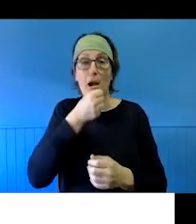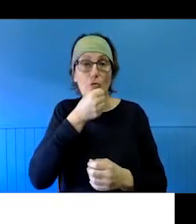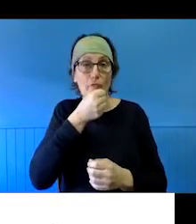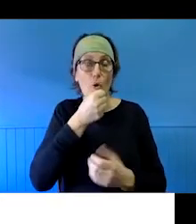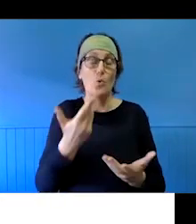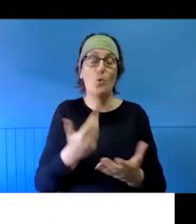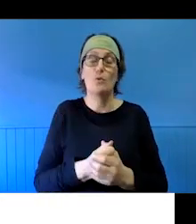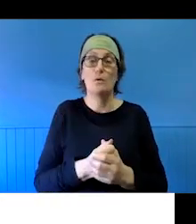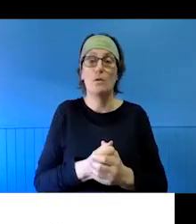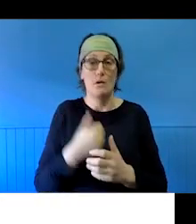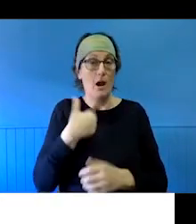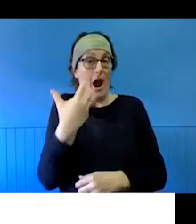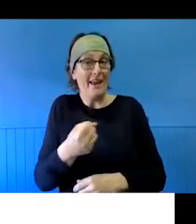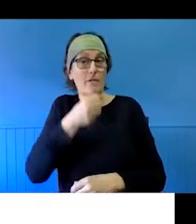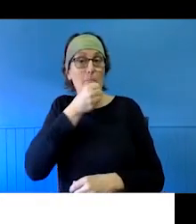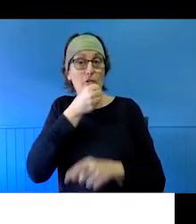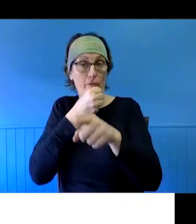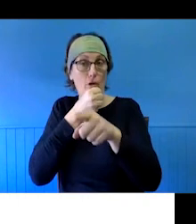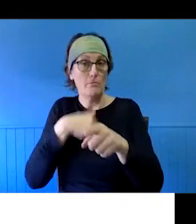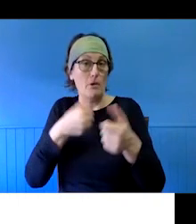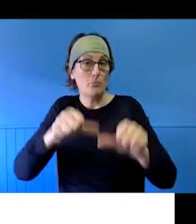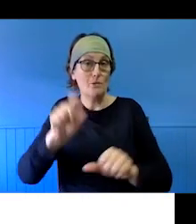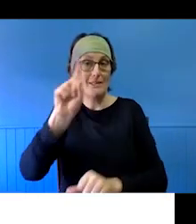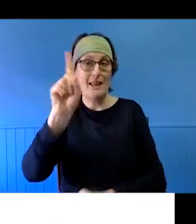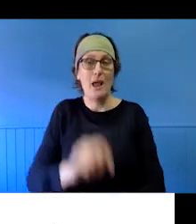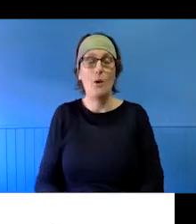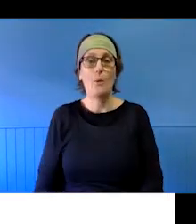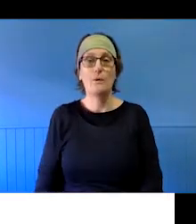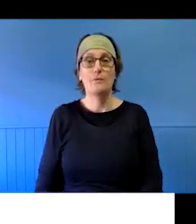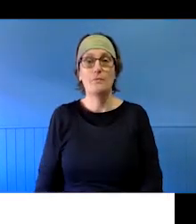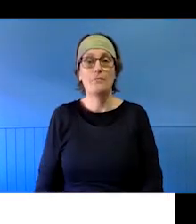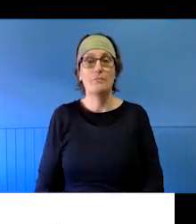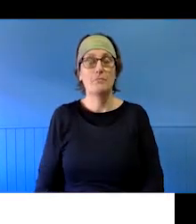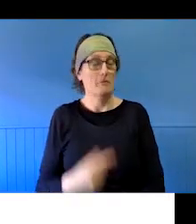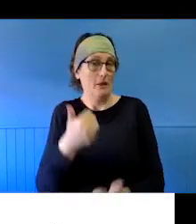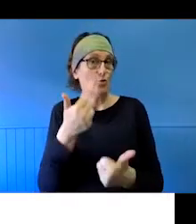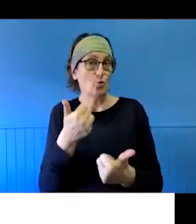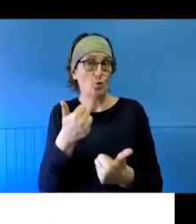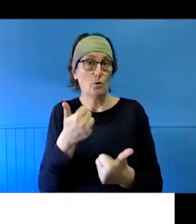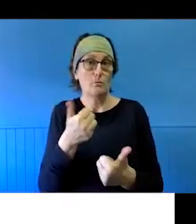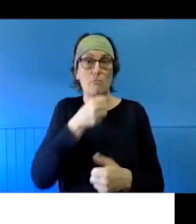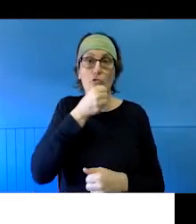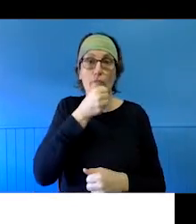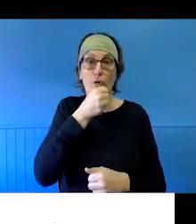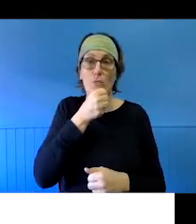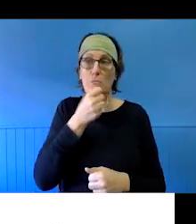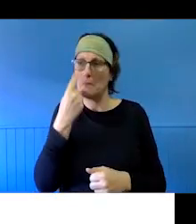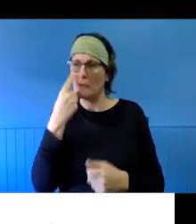I have a microphone that I'm using that I find is a good microphone. You might want to figure out what's best for